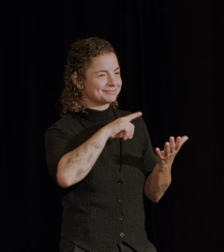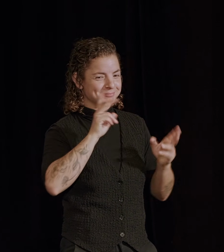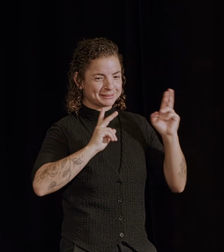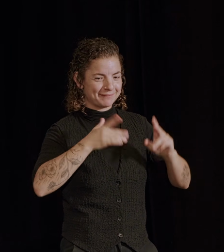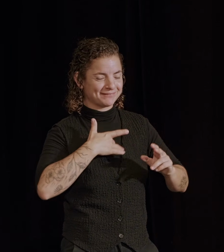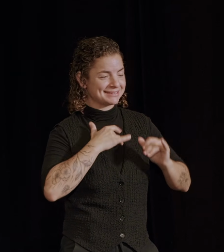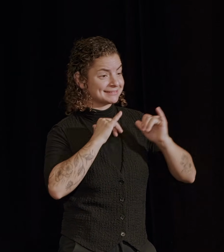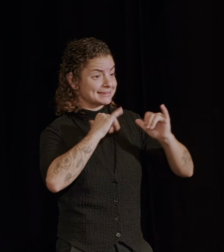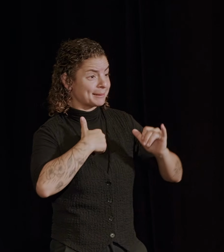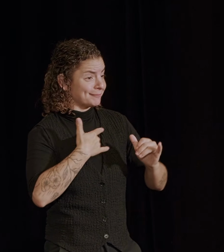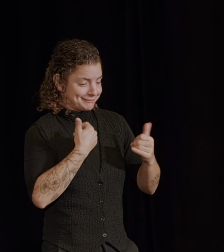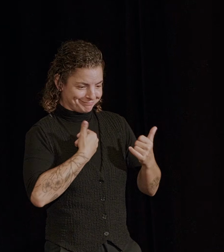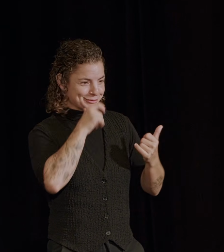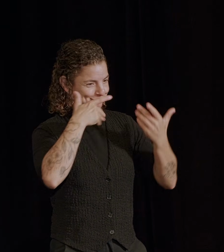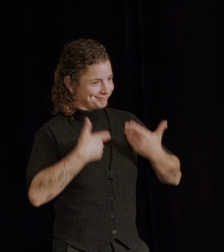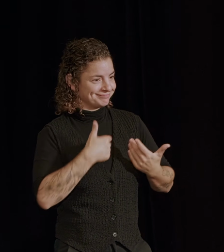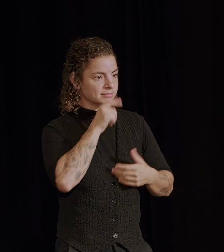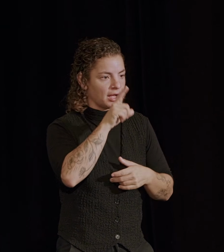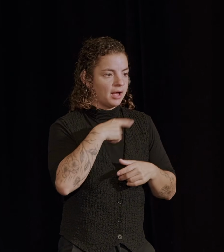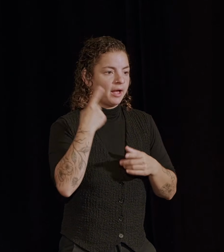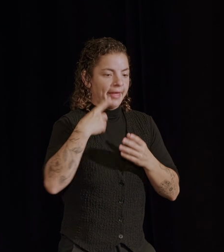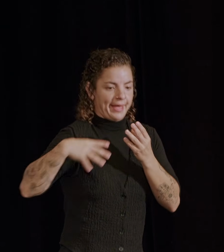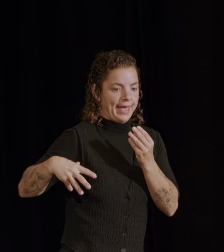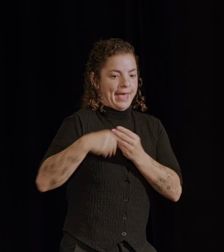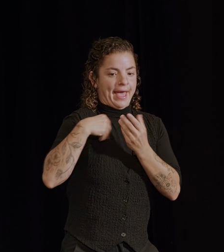I think it's important to be proud of who we are. And of course,